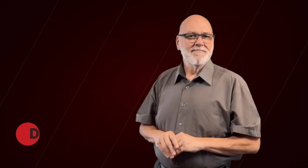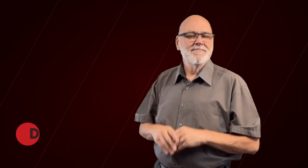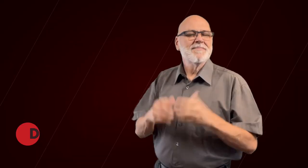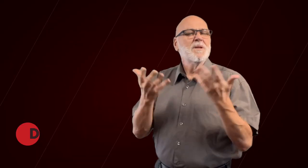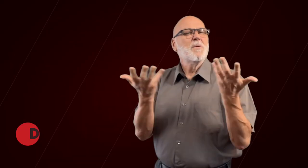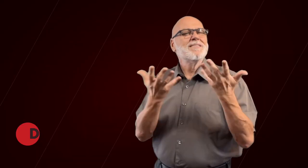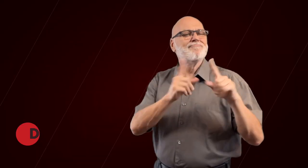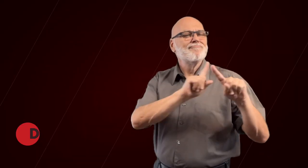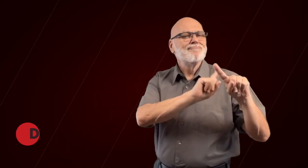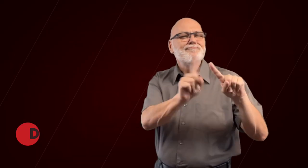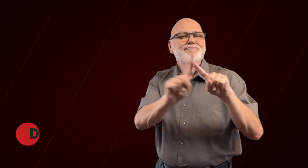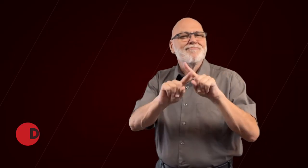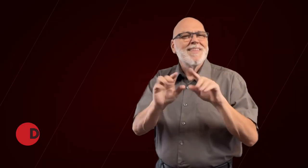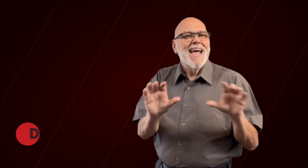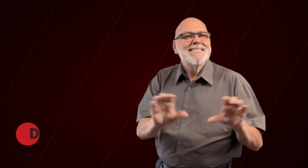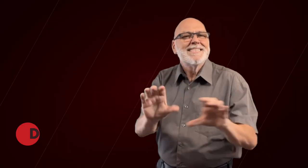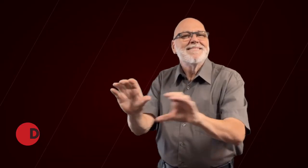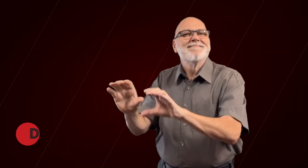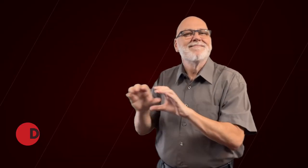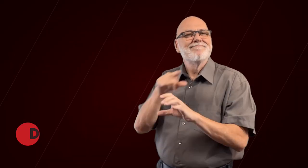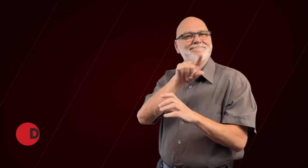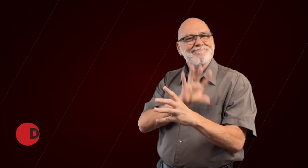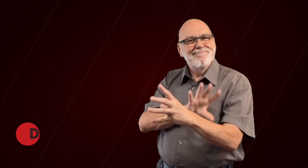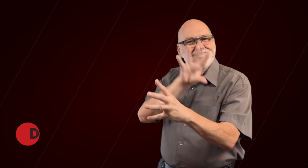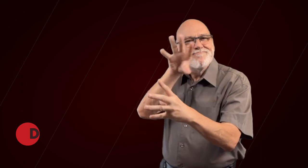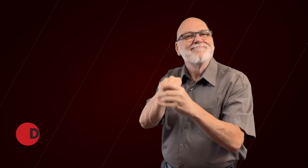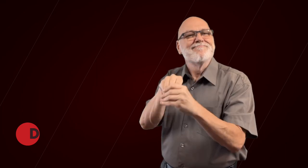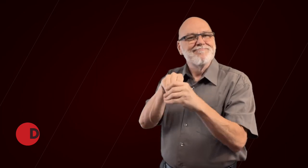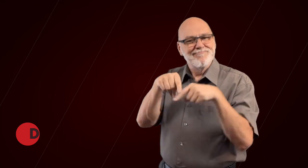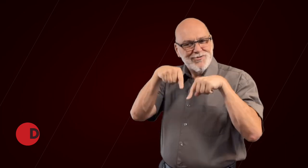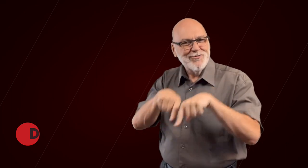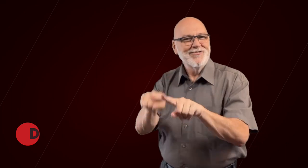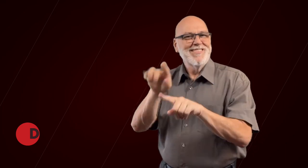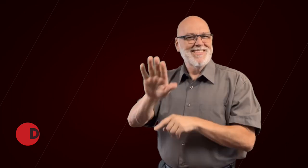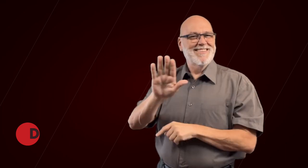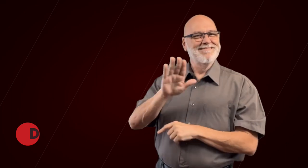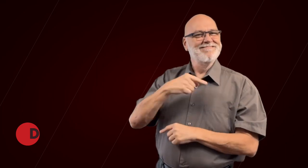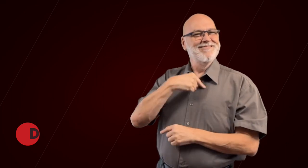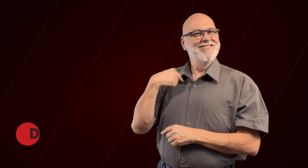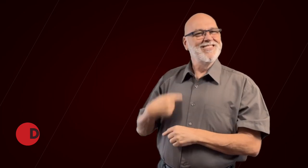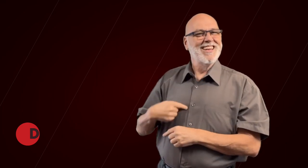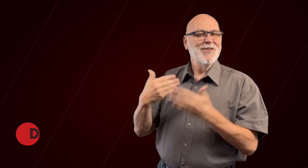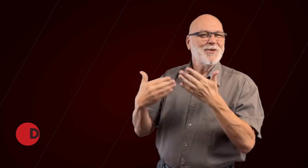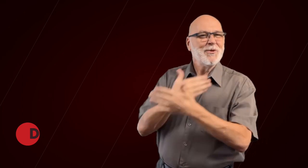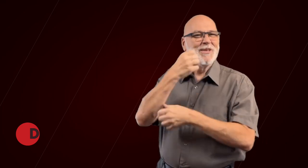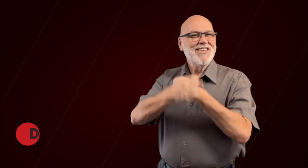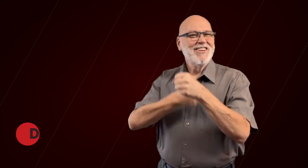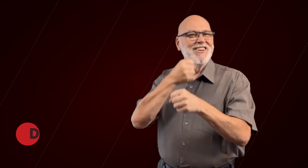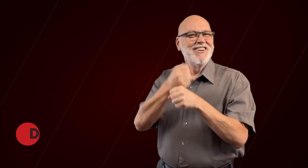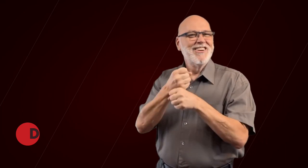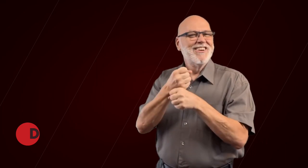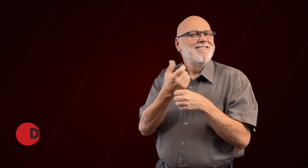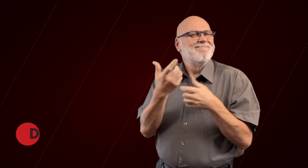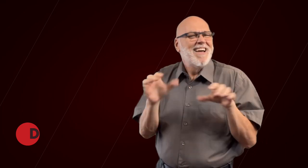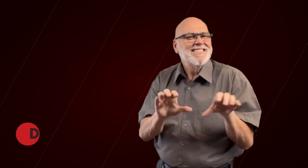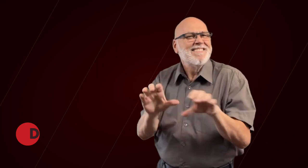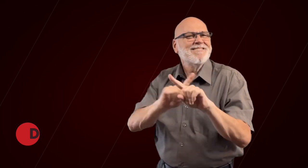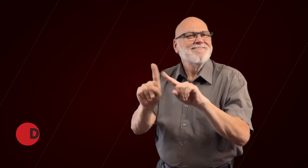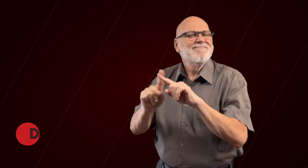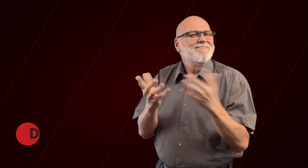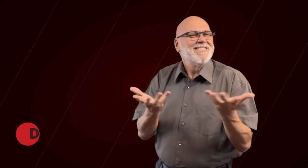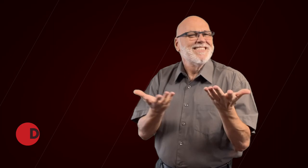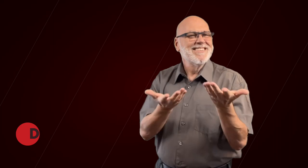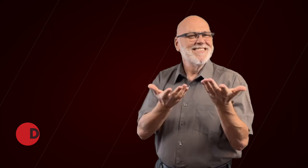[ANSELMO]: What activities do you do during Chinese New Year?